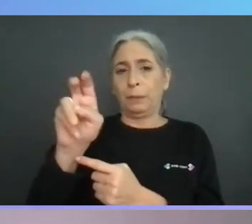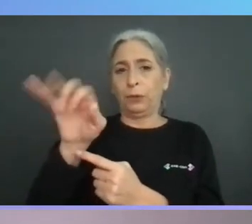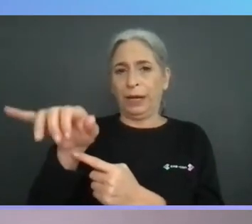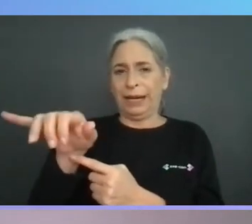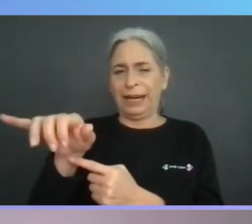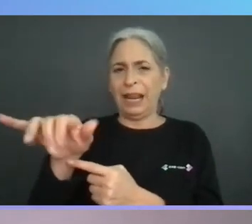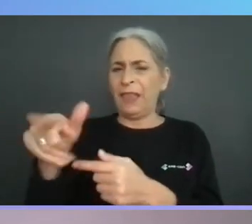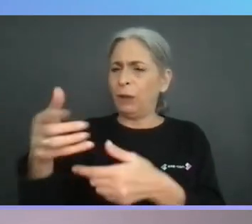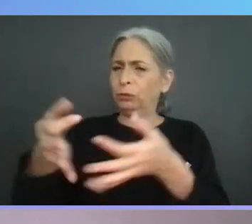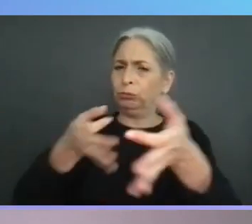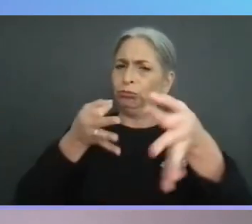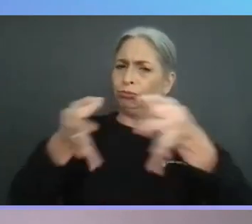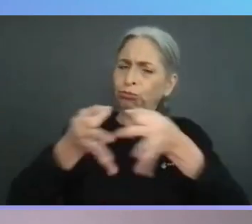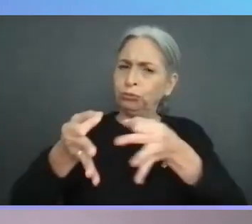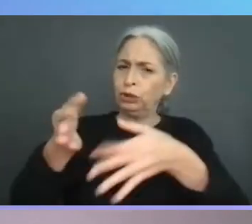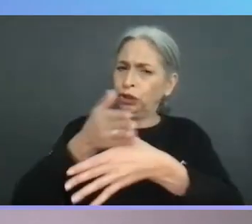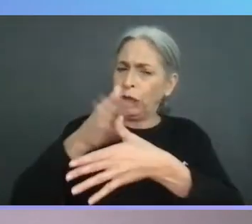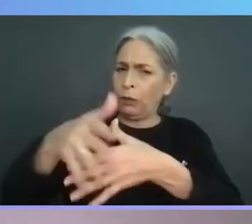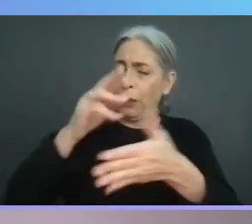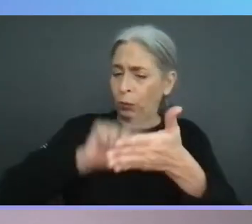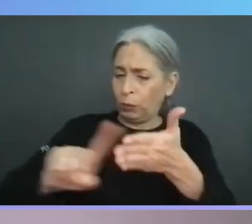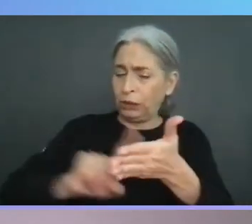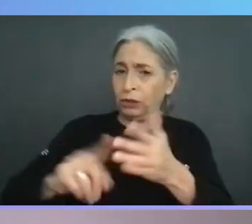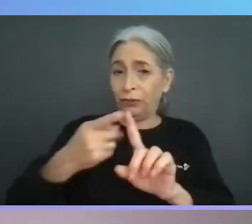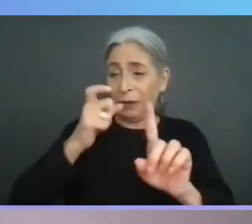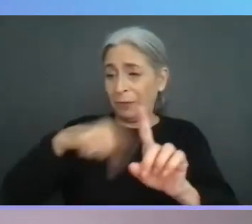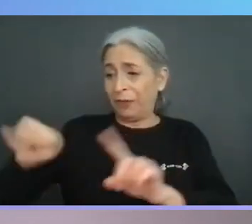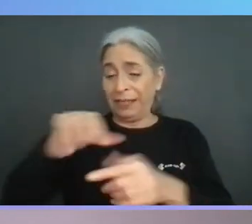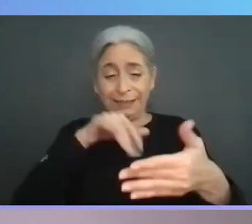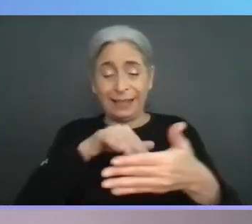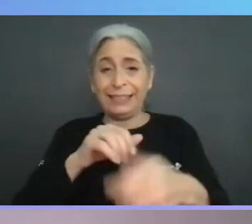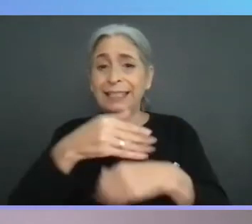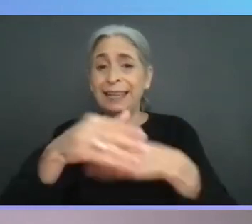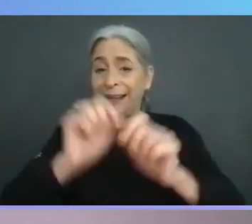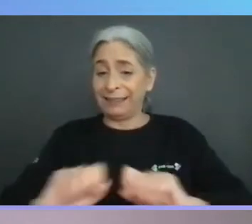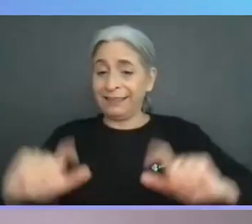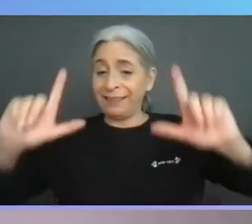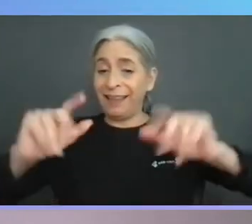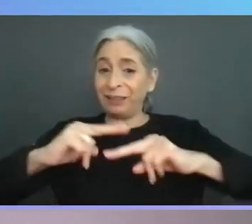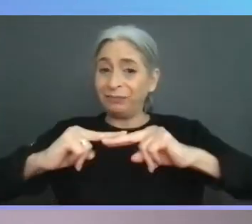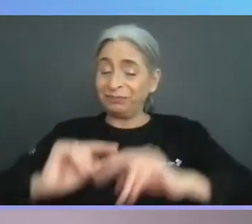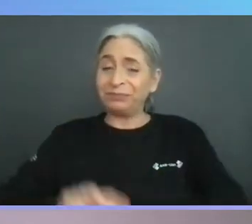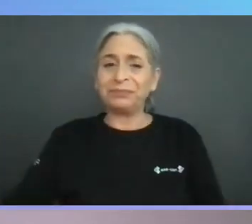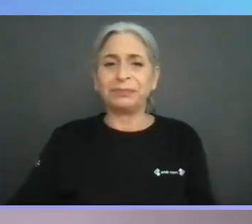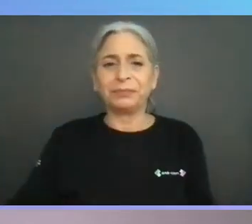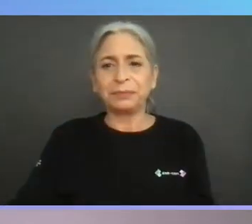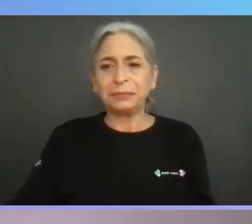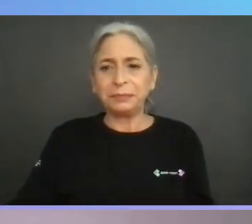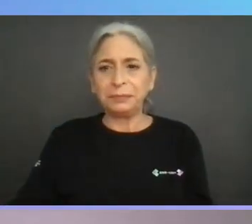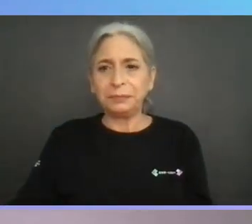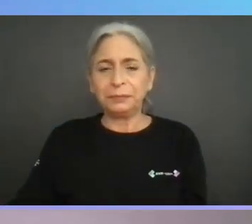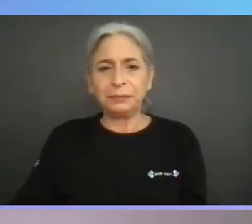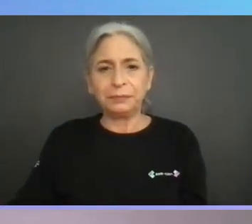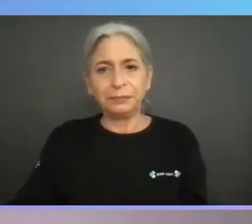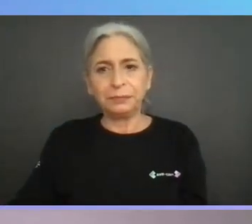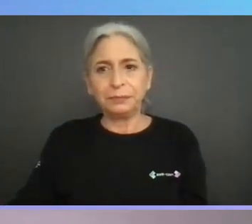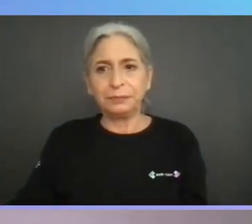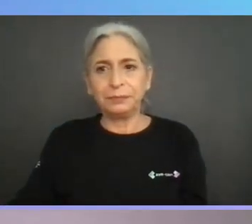from the first stage of these studies. Next slide. All right.